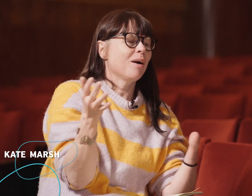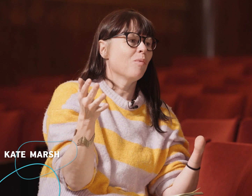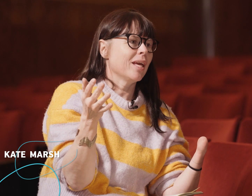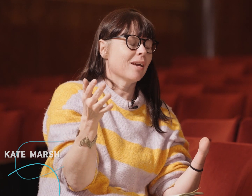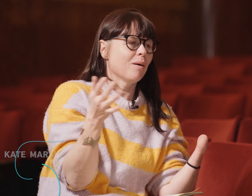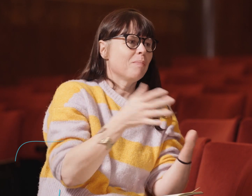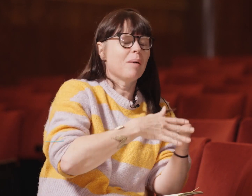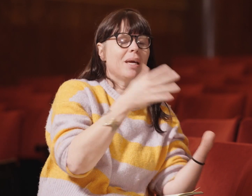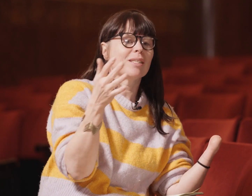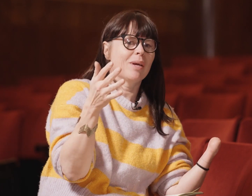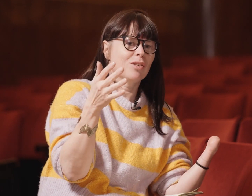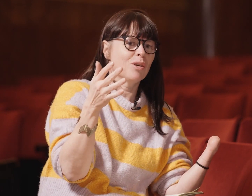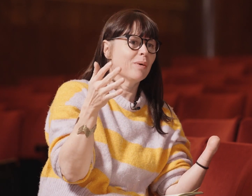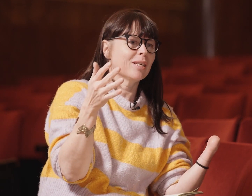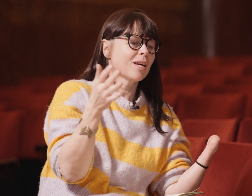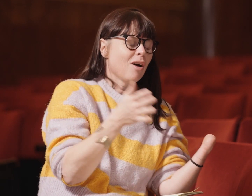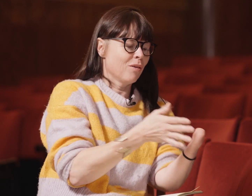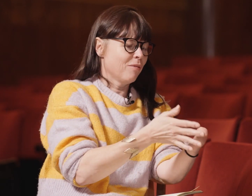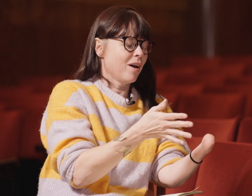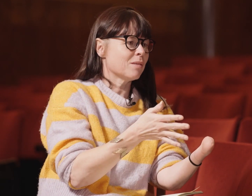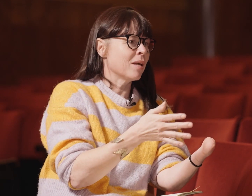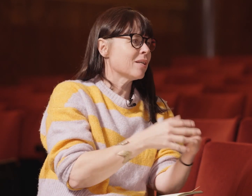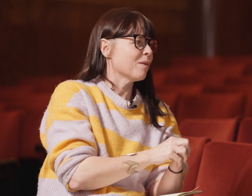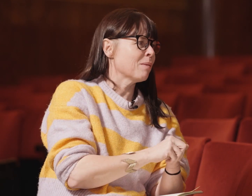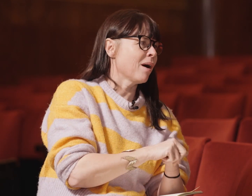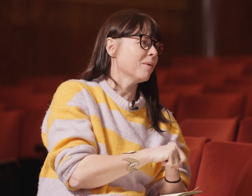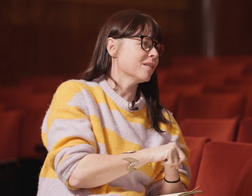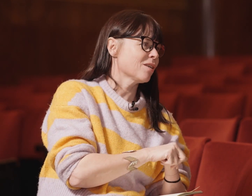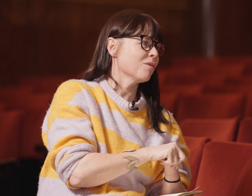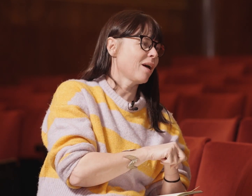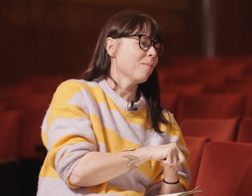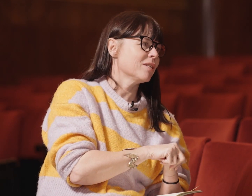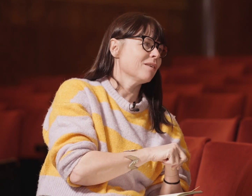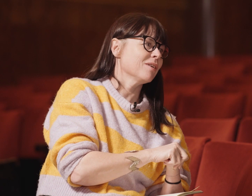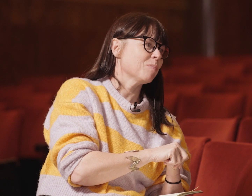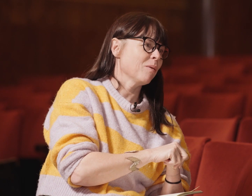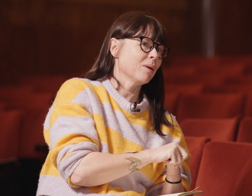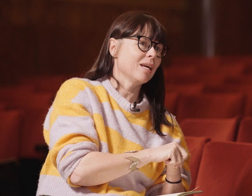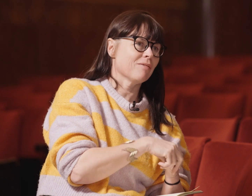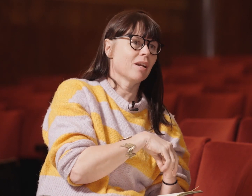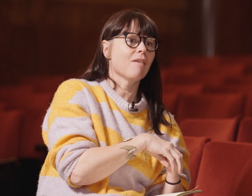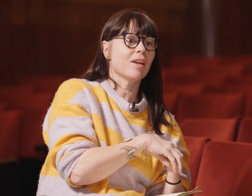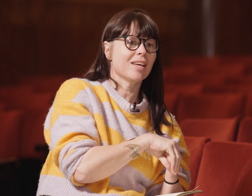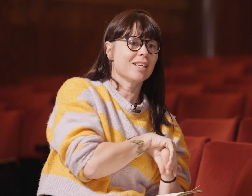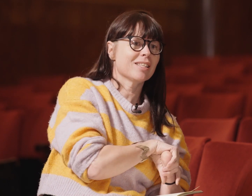a piece and we had two weeks on the first Monday, we might be so collaborative. It's beyond belief and lovely.